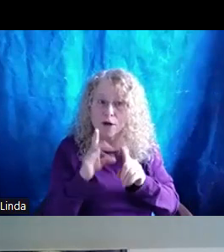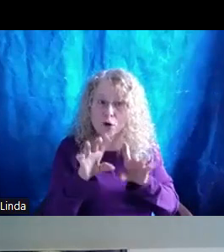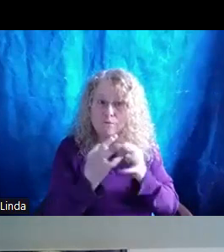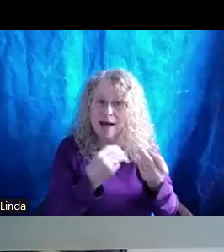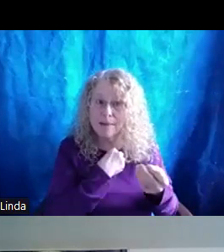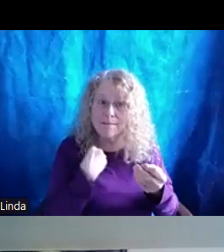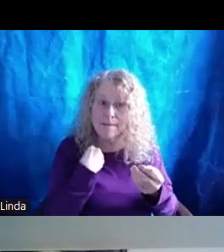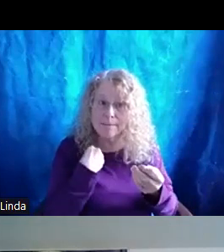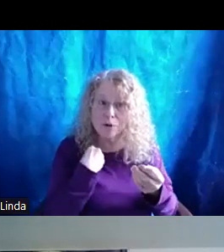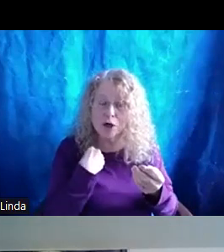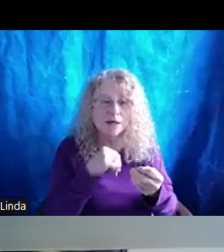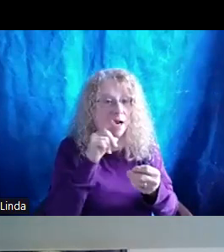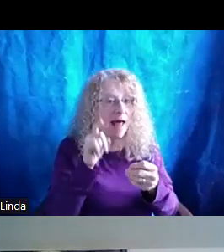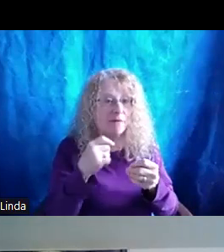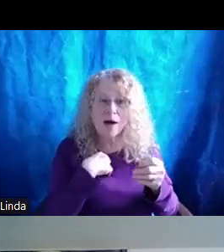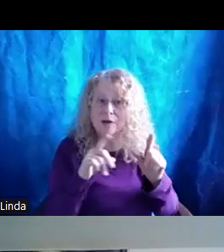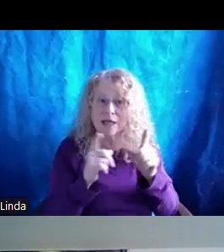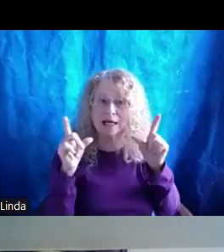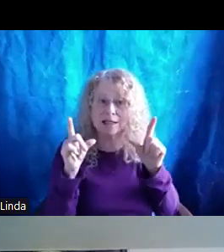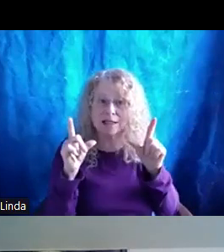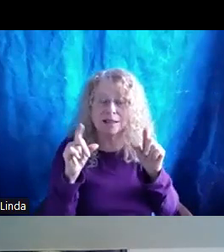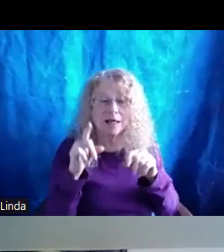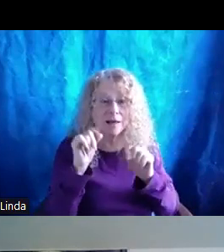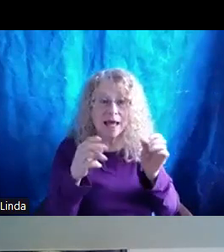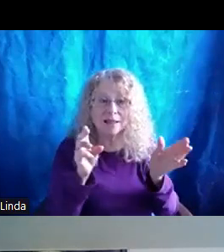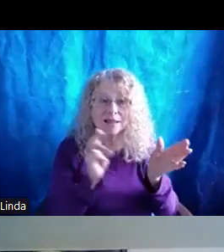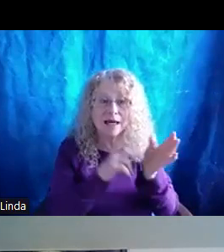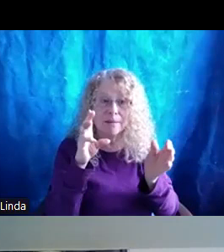HAVE TO BE LICENSED, THEY COULD JUST GET SIGNED UP TO GET PAID TO PROVIDE CHILDCARE.